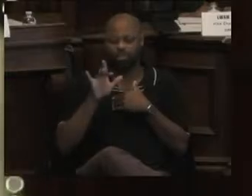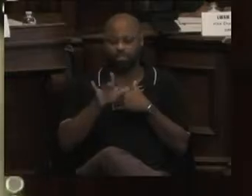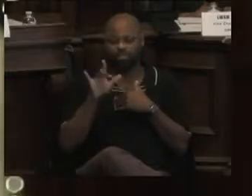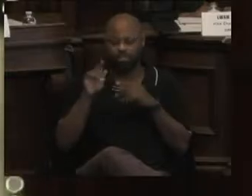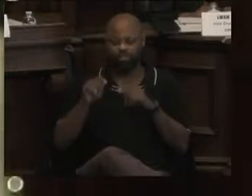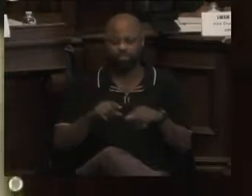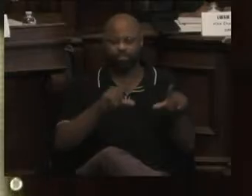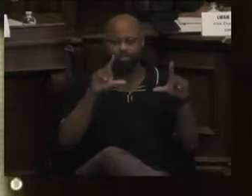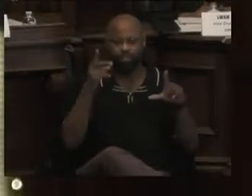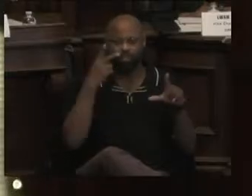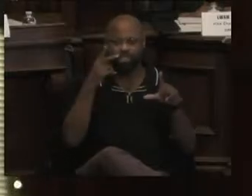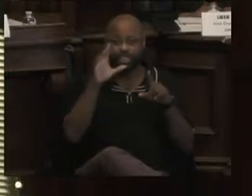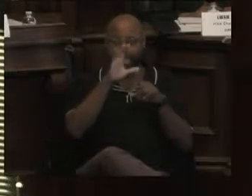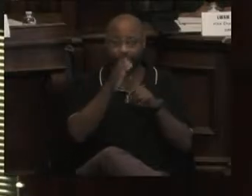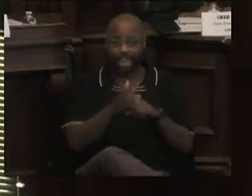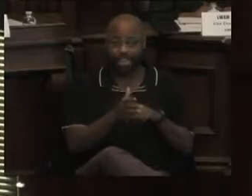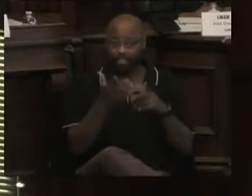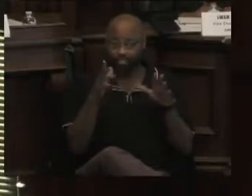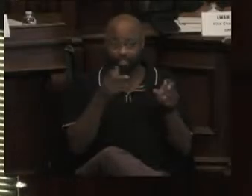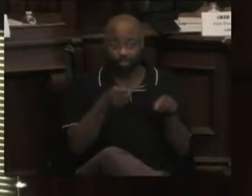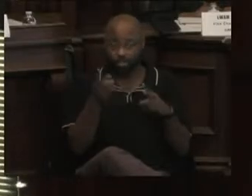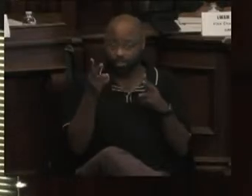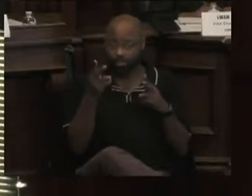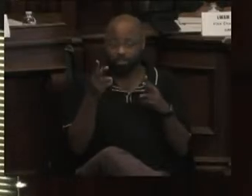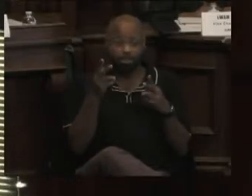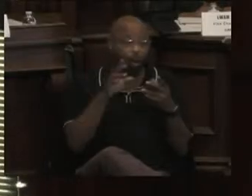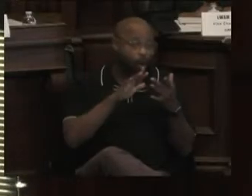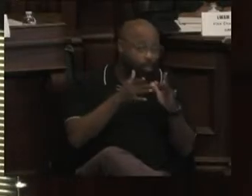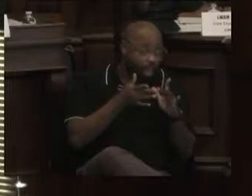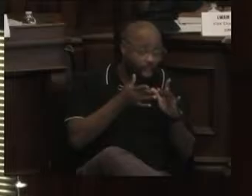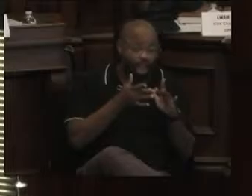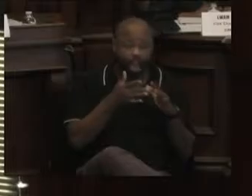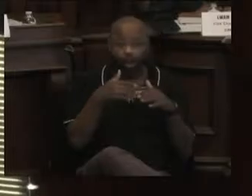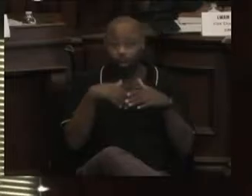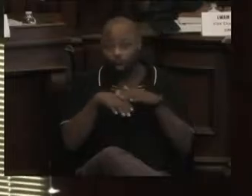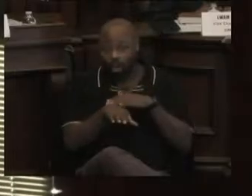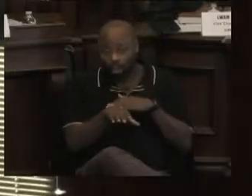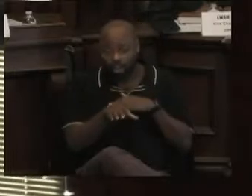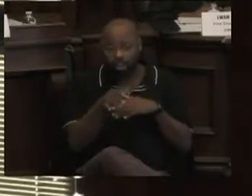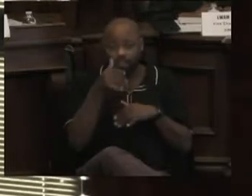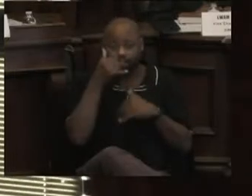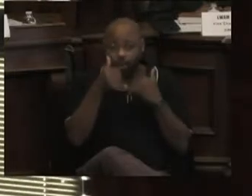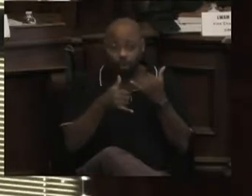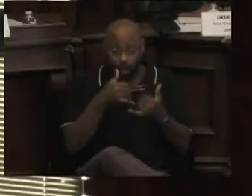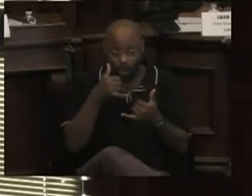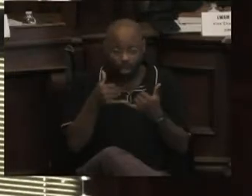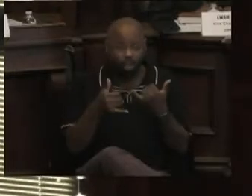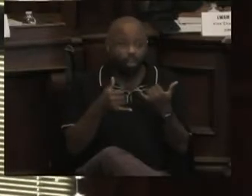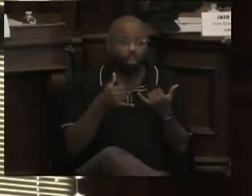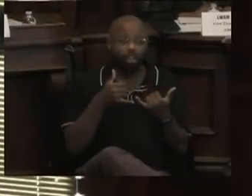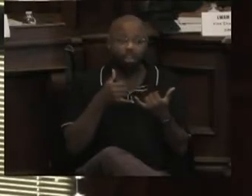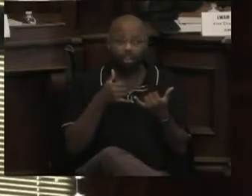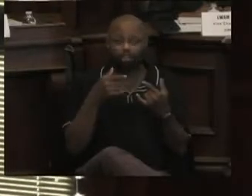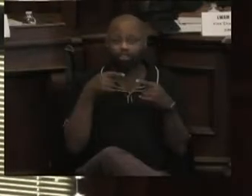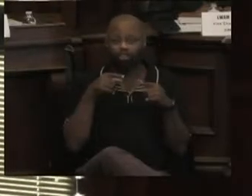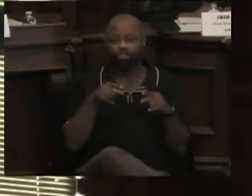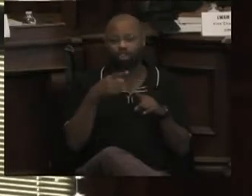another accountability dashboard right here where you can see the chart of all the